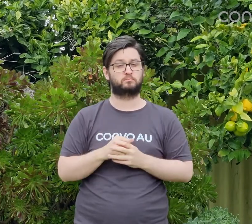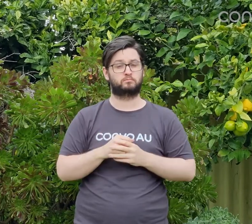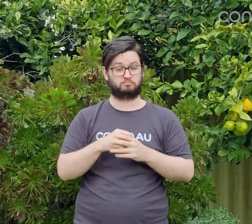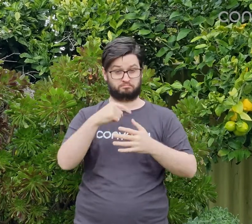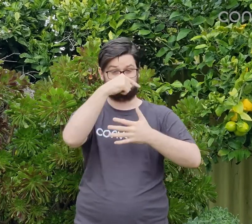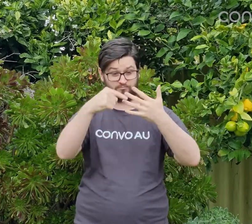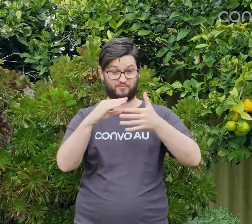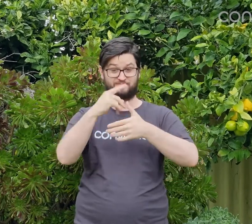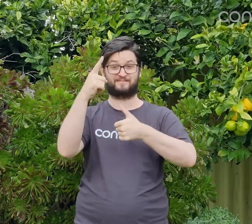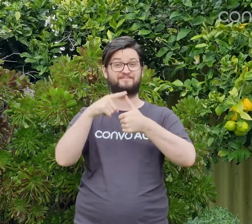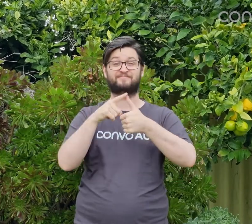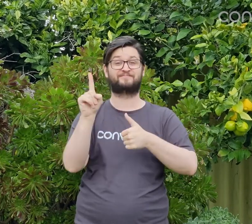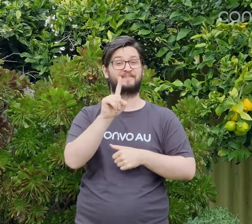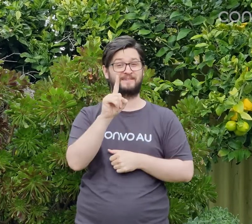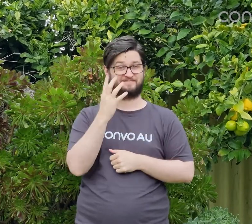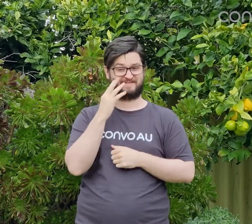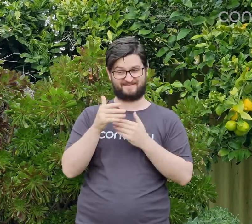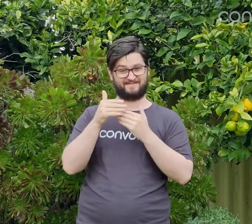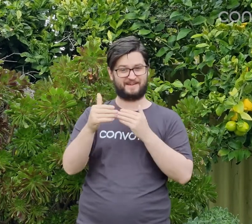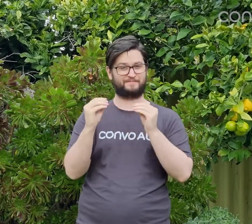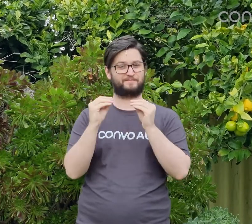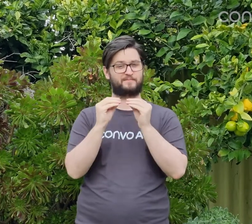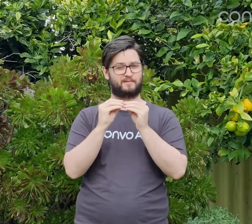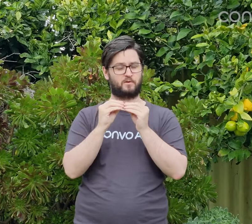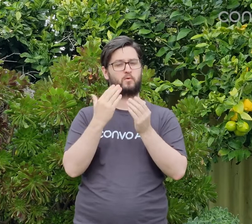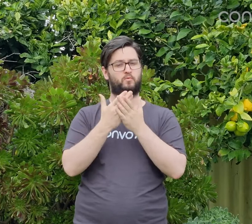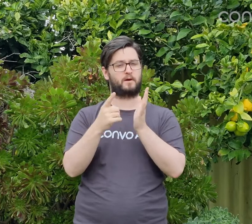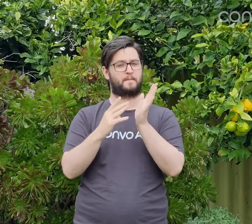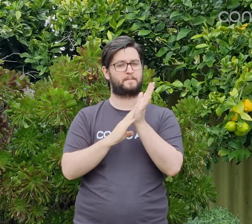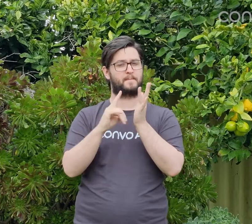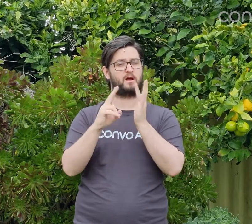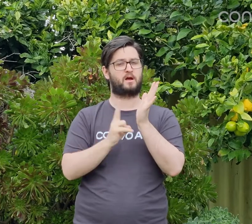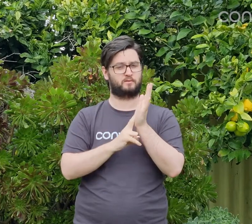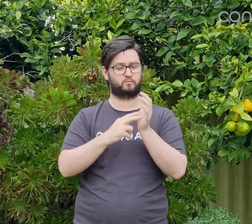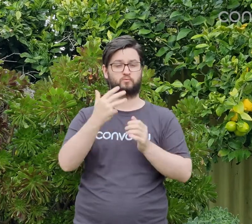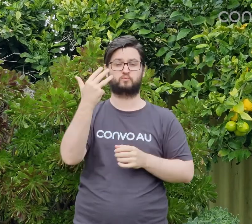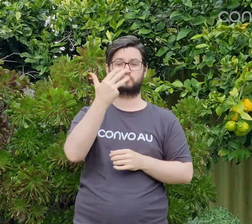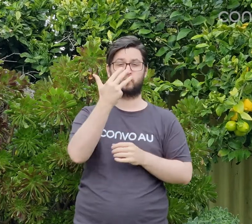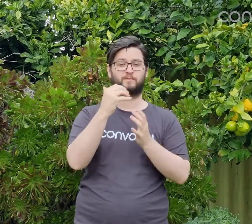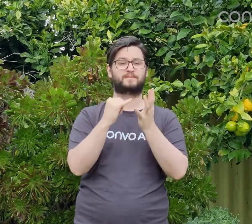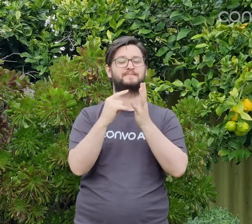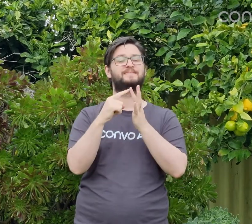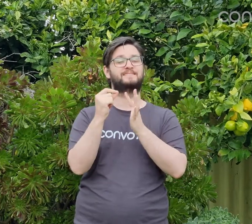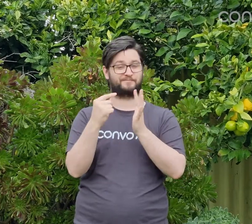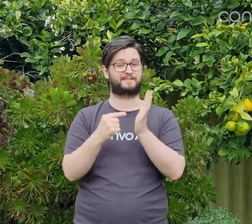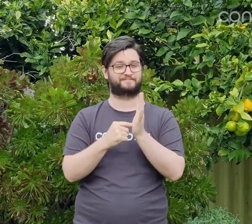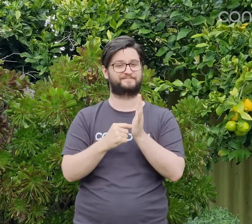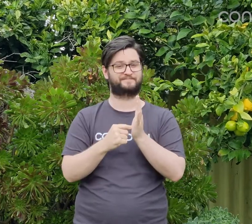including Brisbane on Monday 19 September.